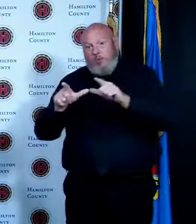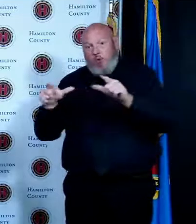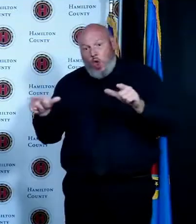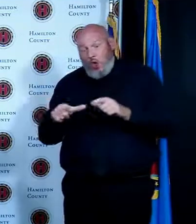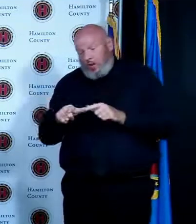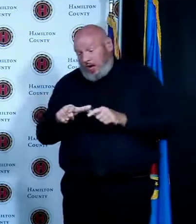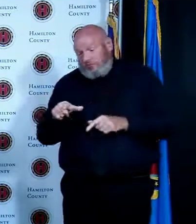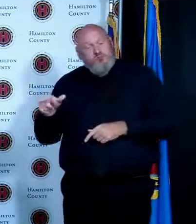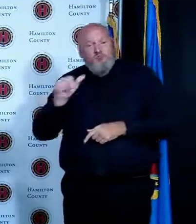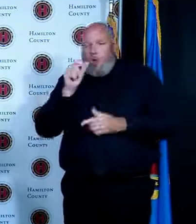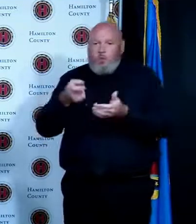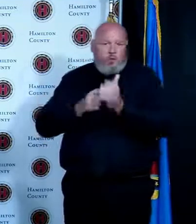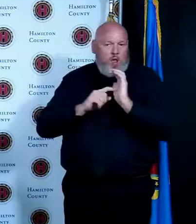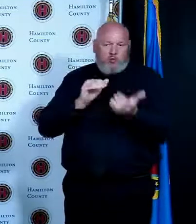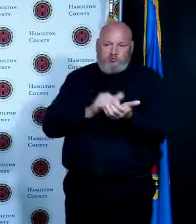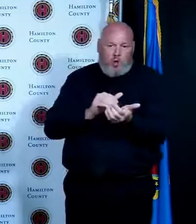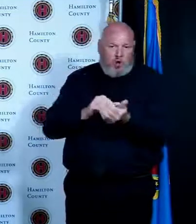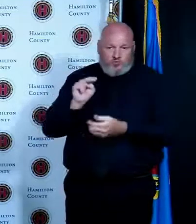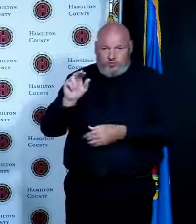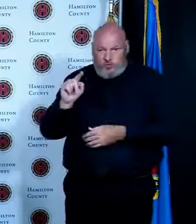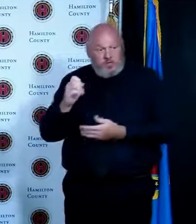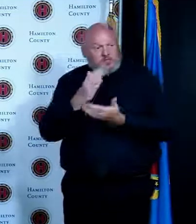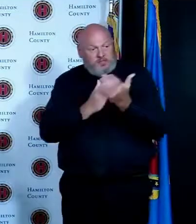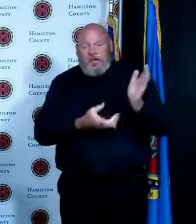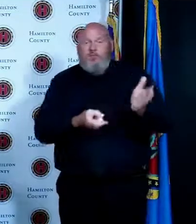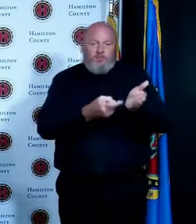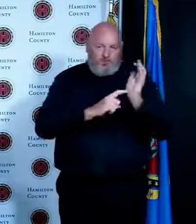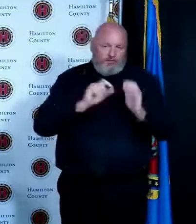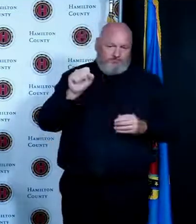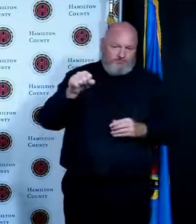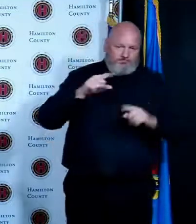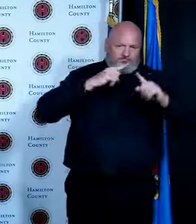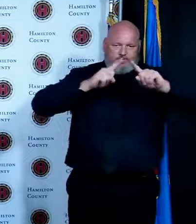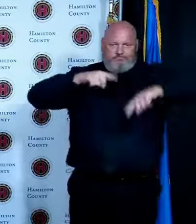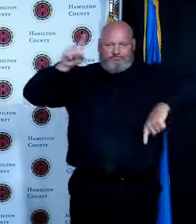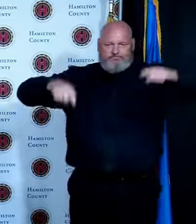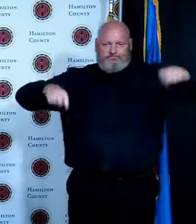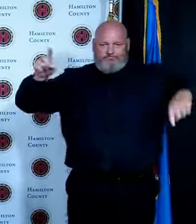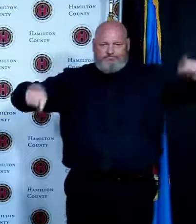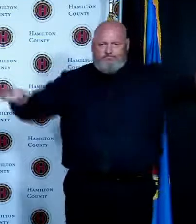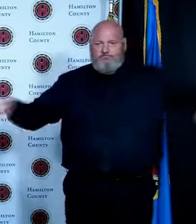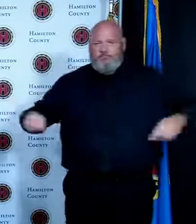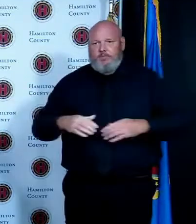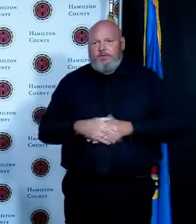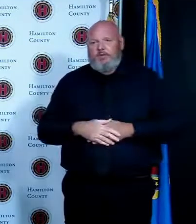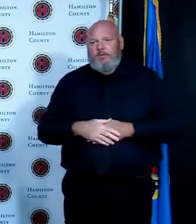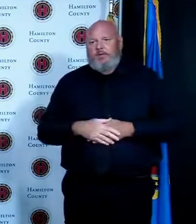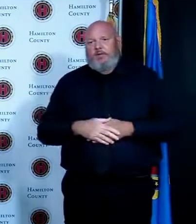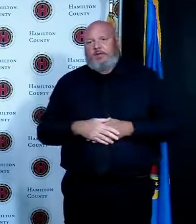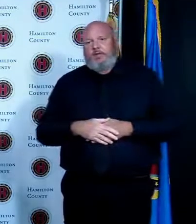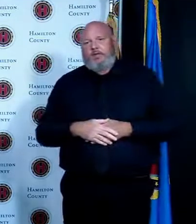that you would like to go to always call first so that you don't go and be disappointed that you can't get the test we want it to work right on the